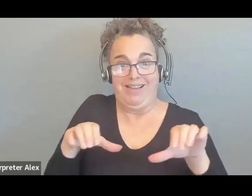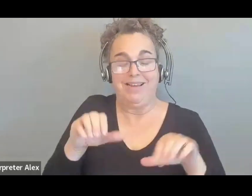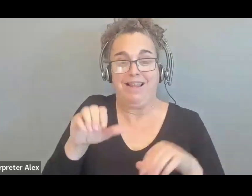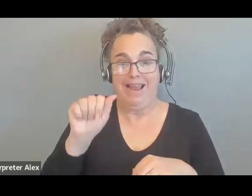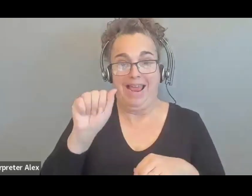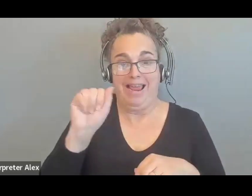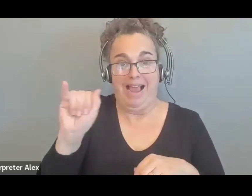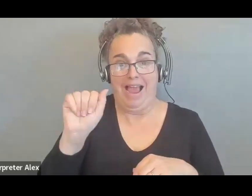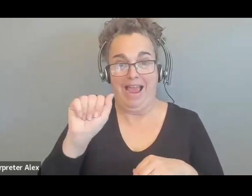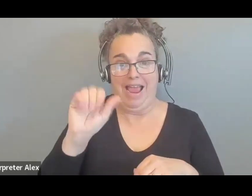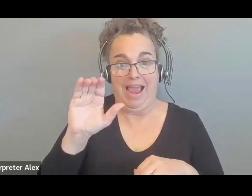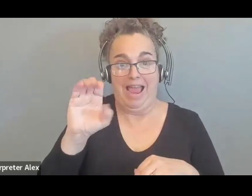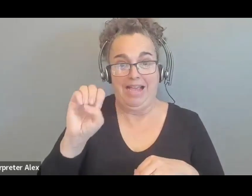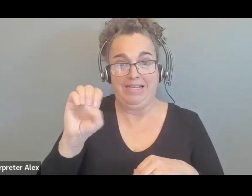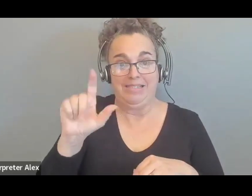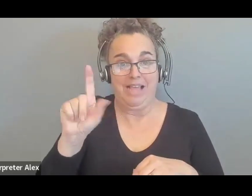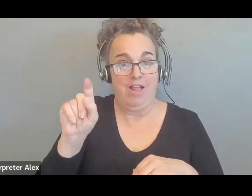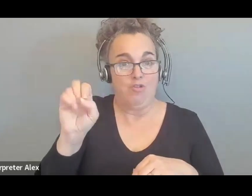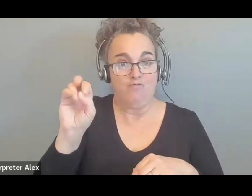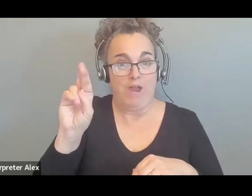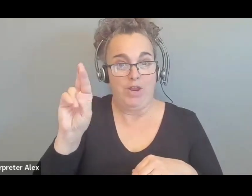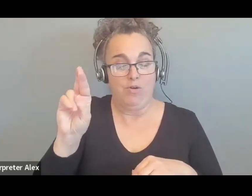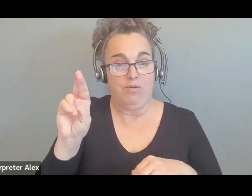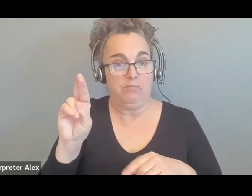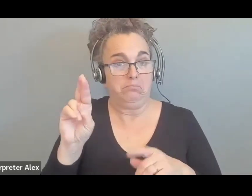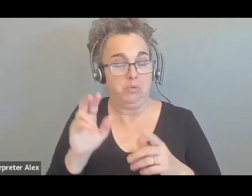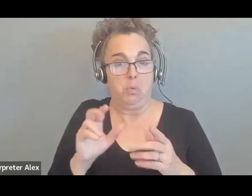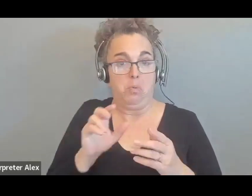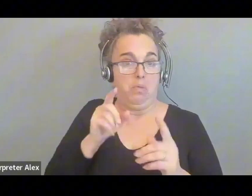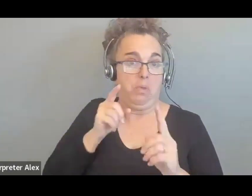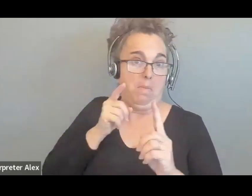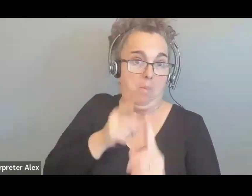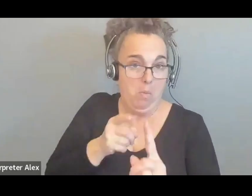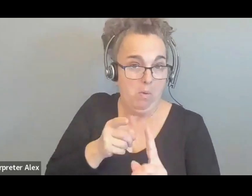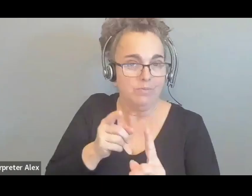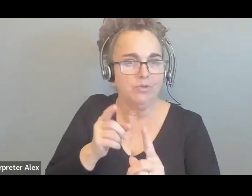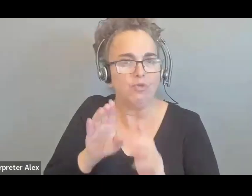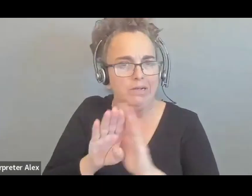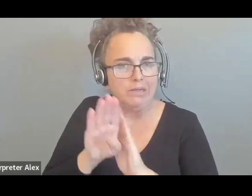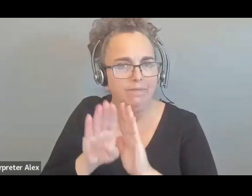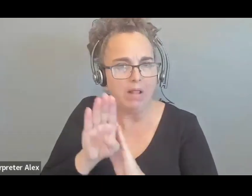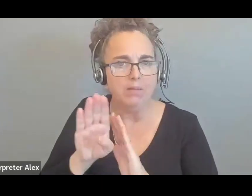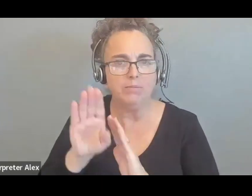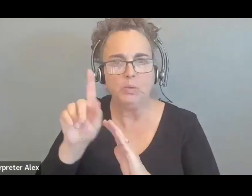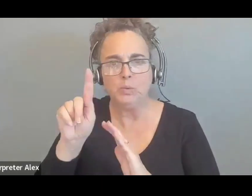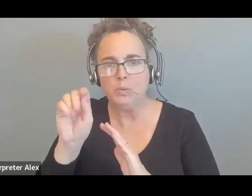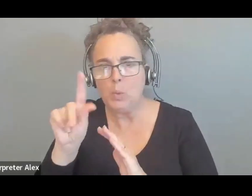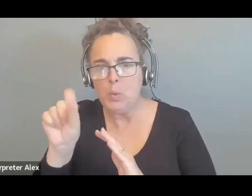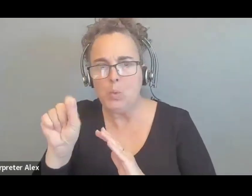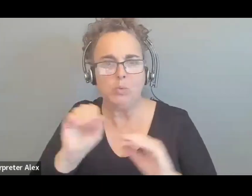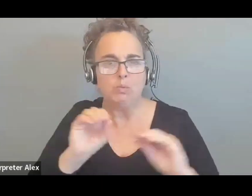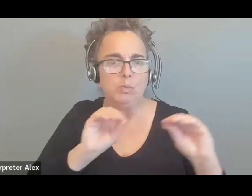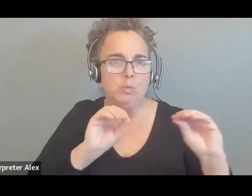and a lot of it was on creating AI tools for like teaching students with dyslexia.